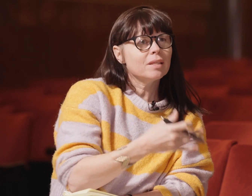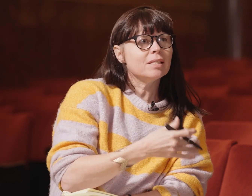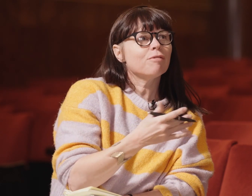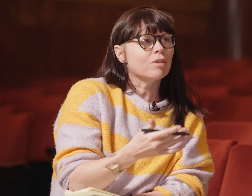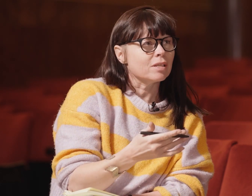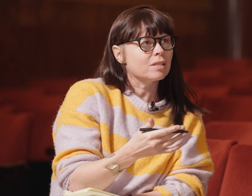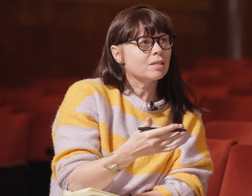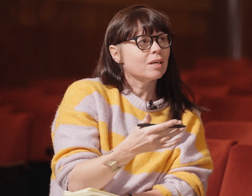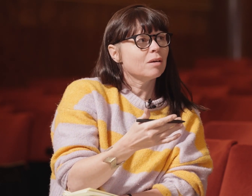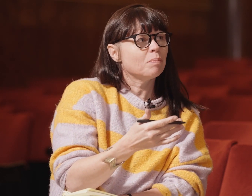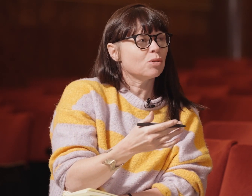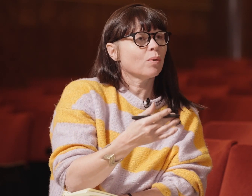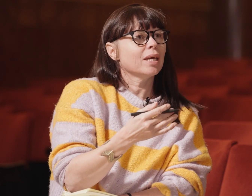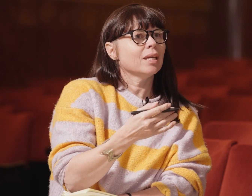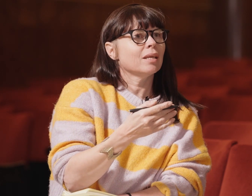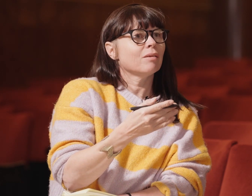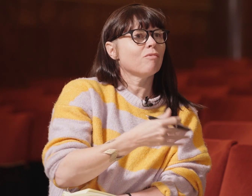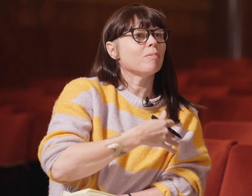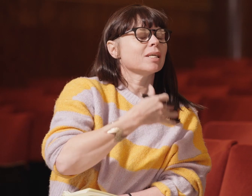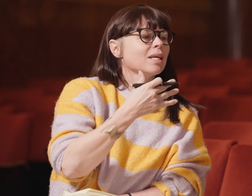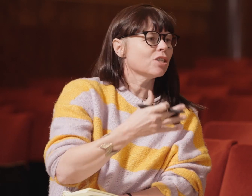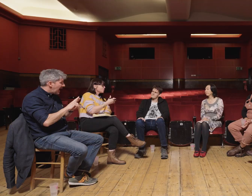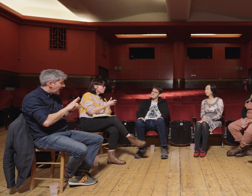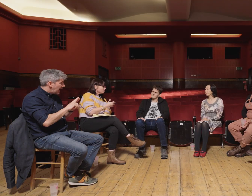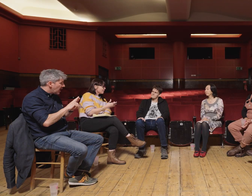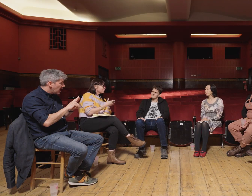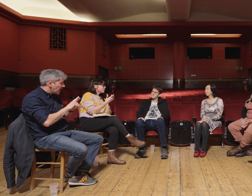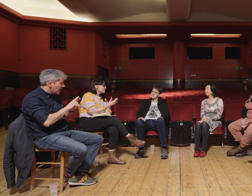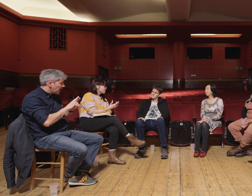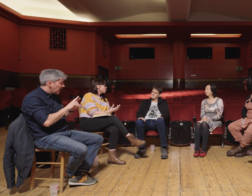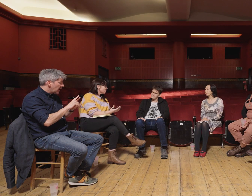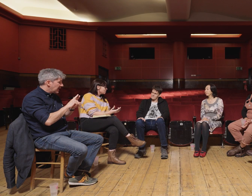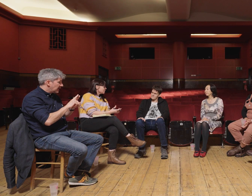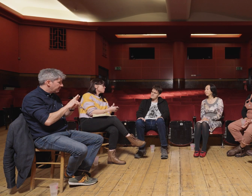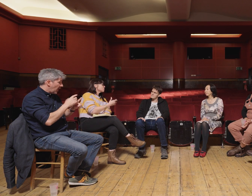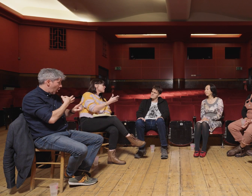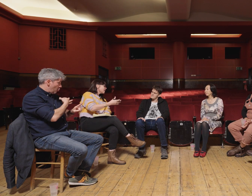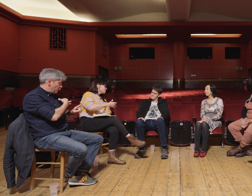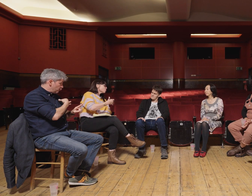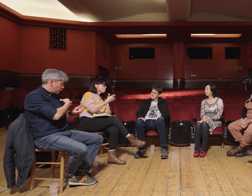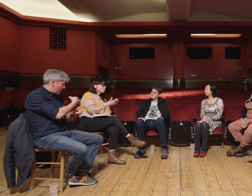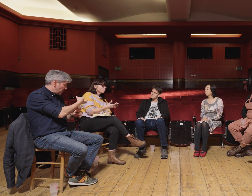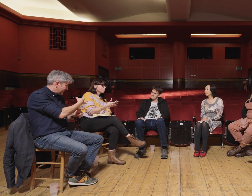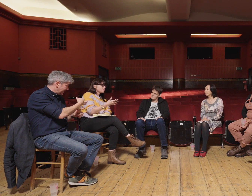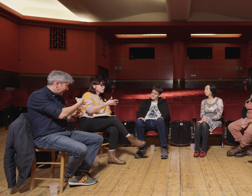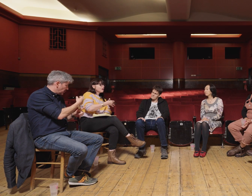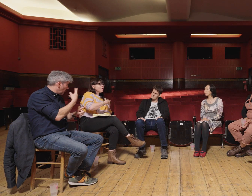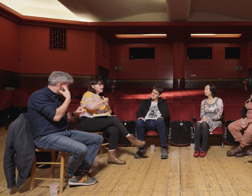The difference between representation of deaf and disabled artists on stage or in performance